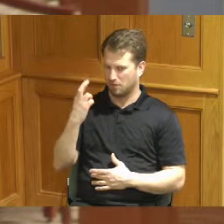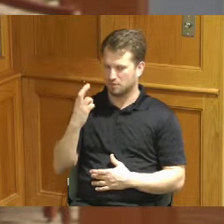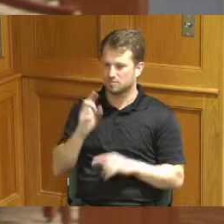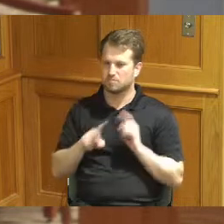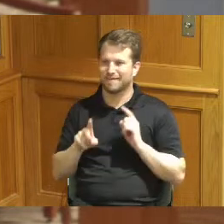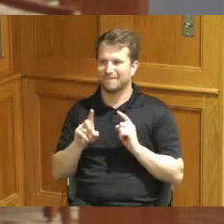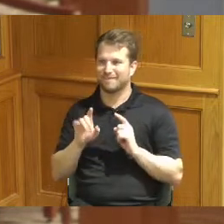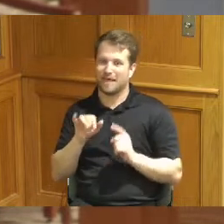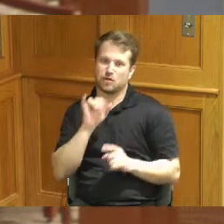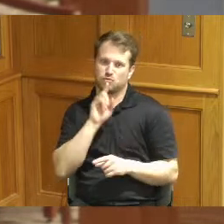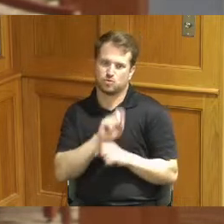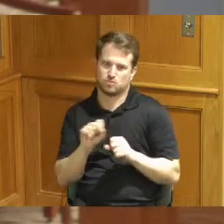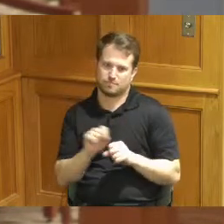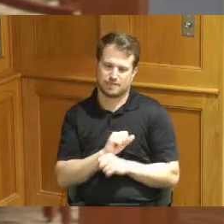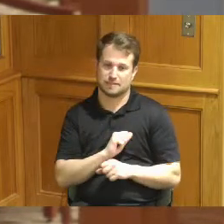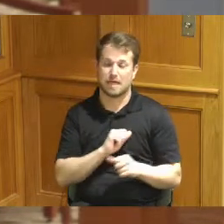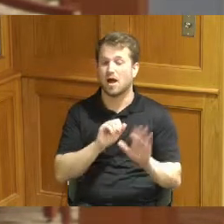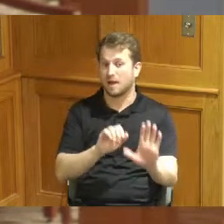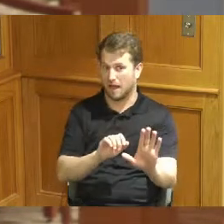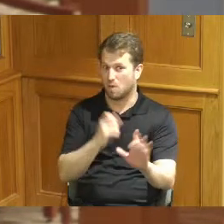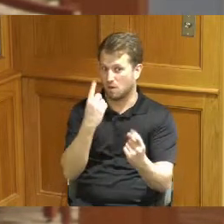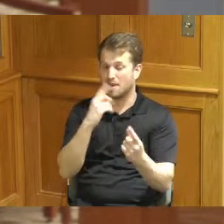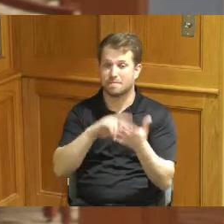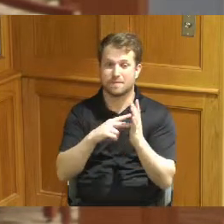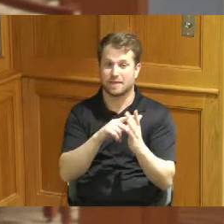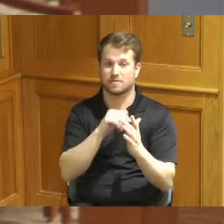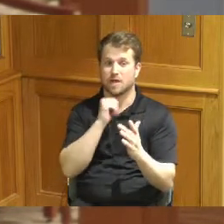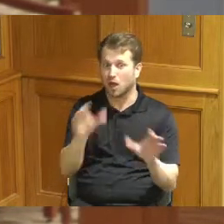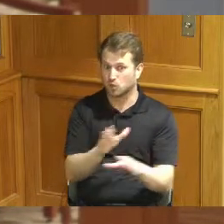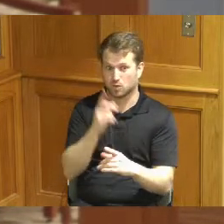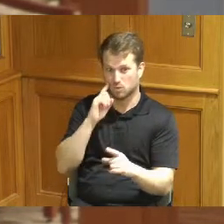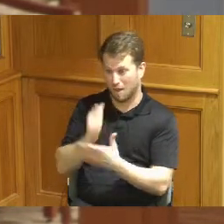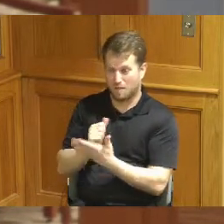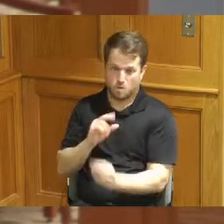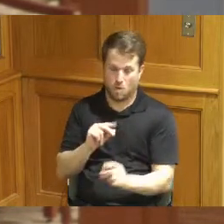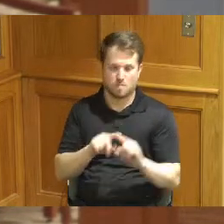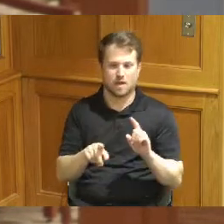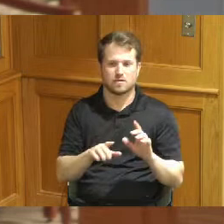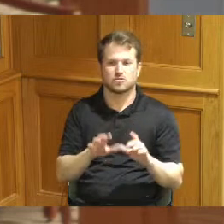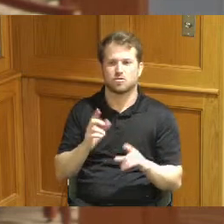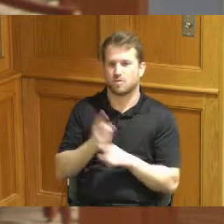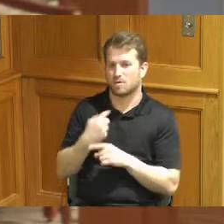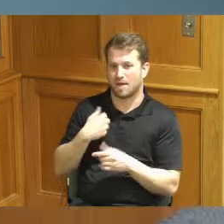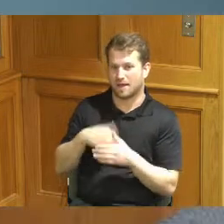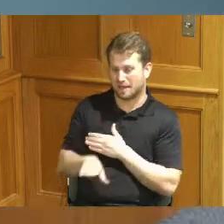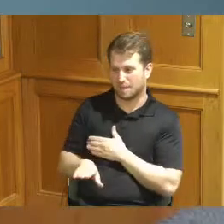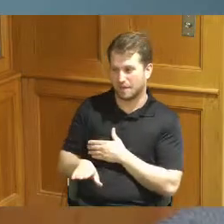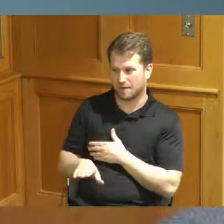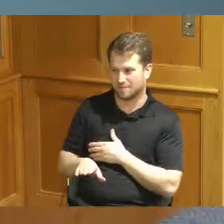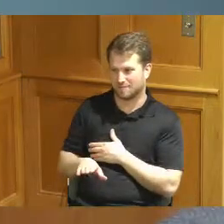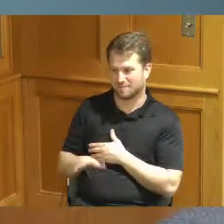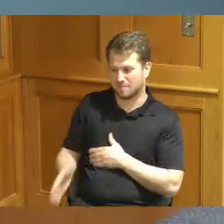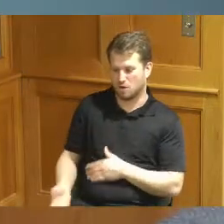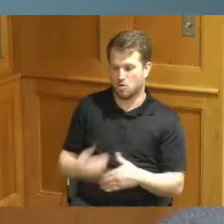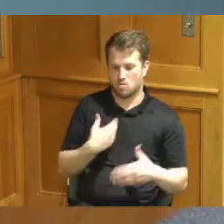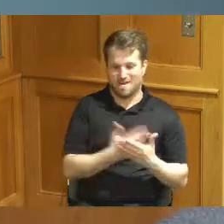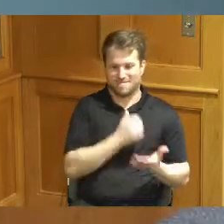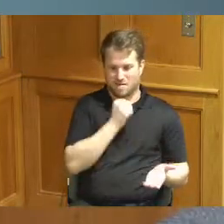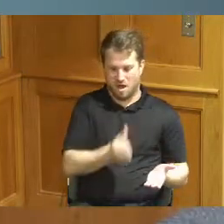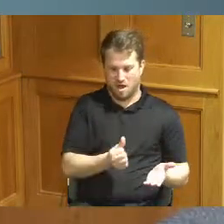that doesn't mean we don't need to do something to help the folks out because when I stepped in the building it wasn't like that now I'm stepping out the building the more I vote on this the more